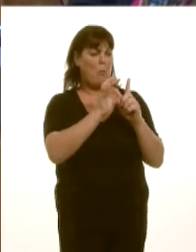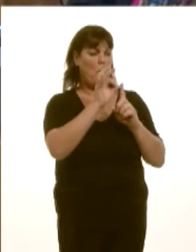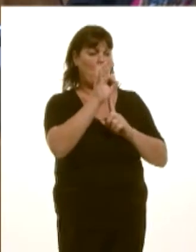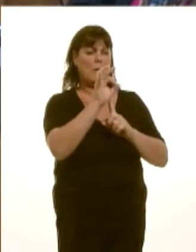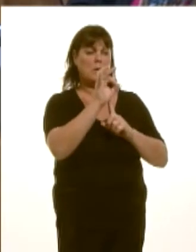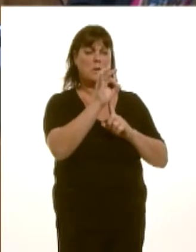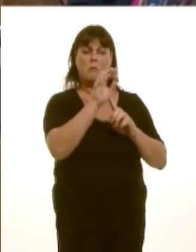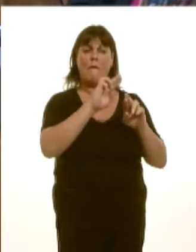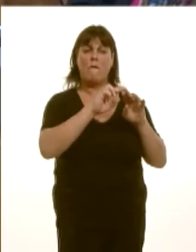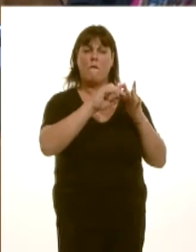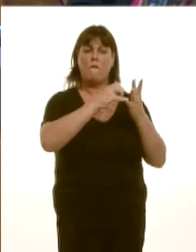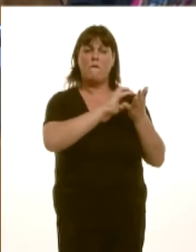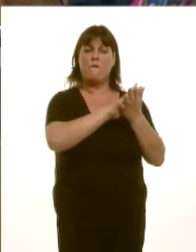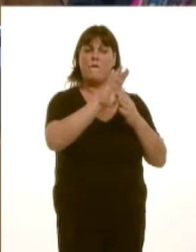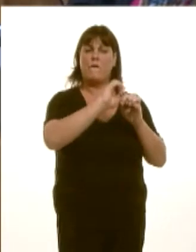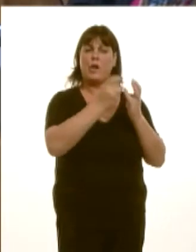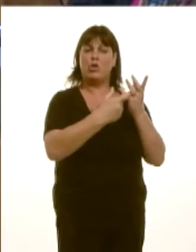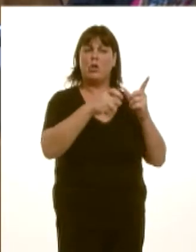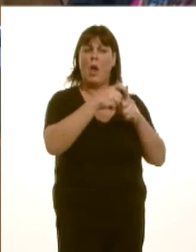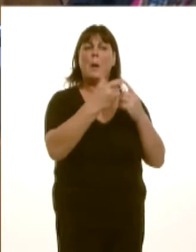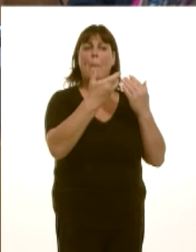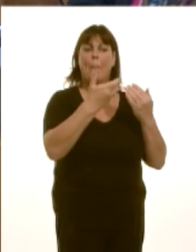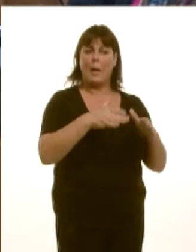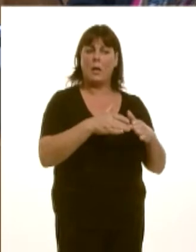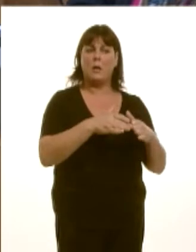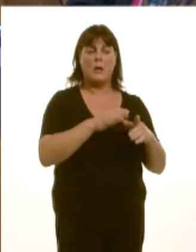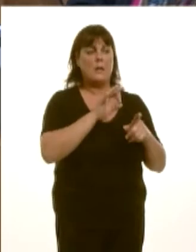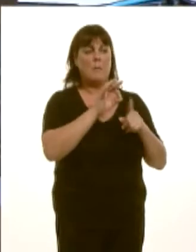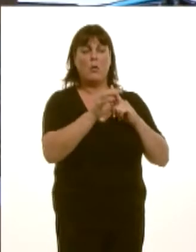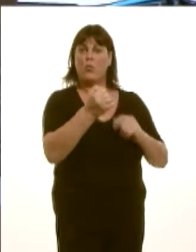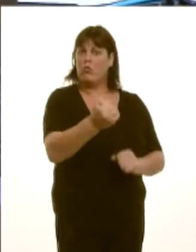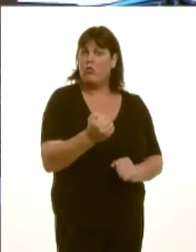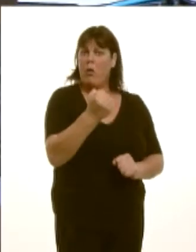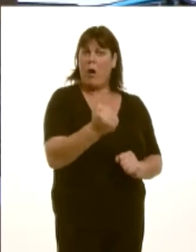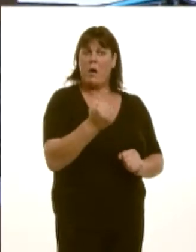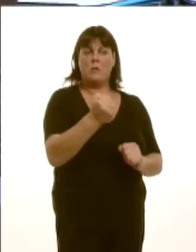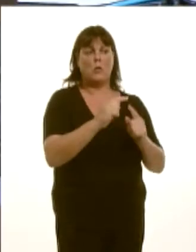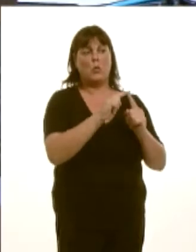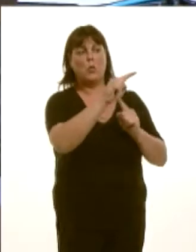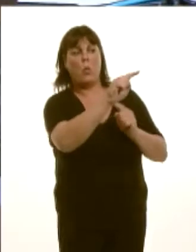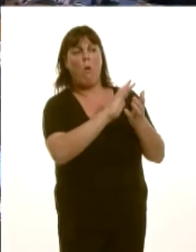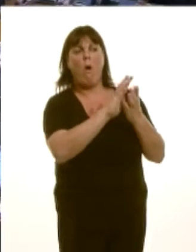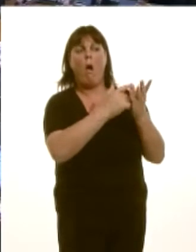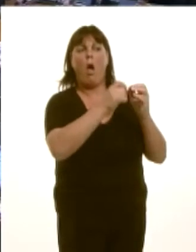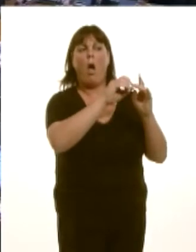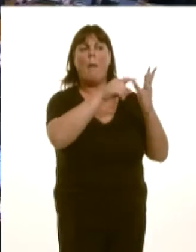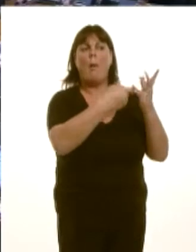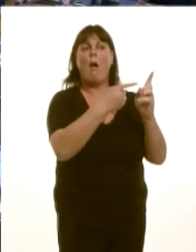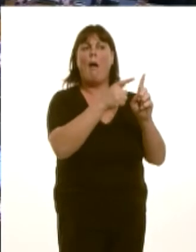securing the future of the train service to the harbour, the town and the east.